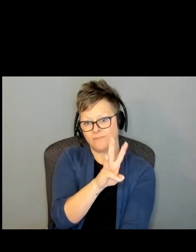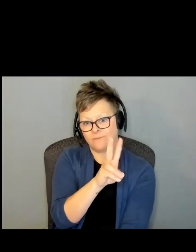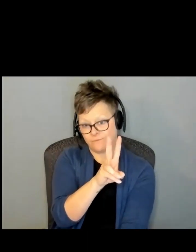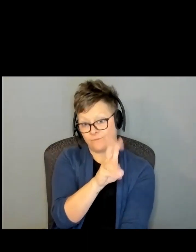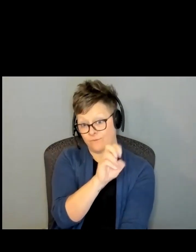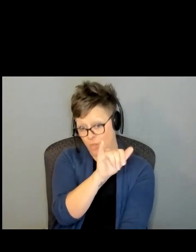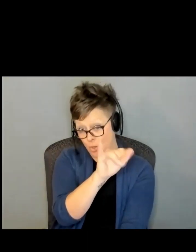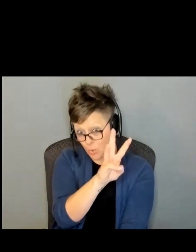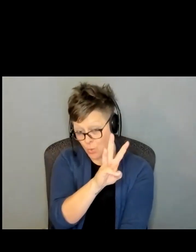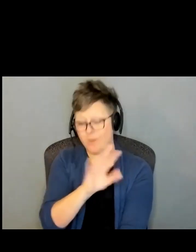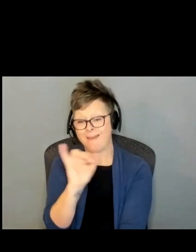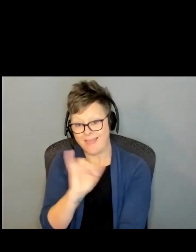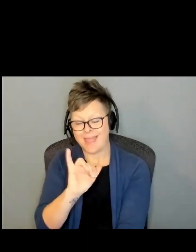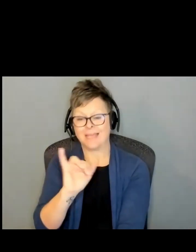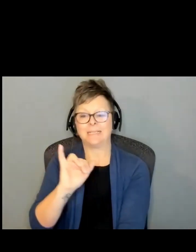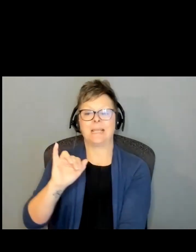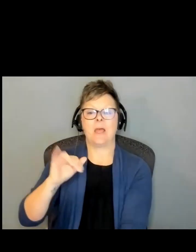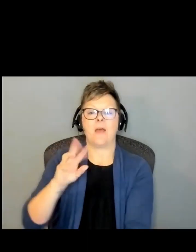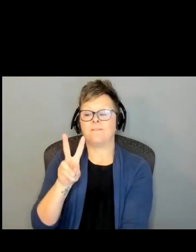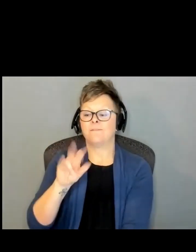Healthcare Alliance. DR.